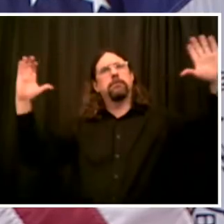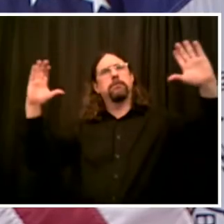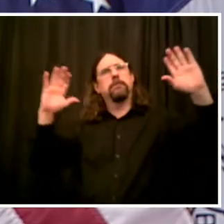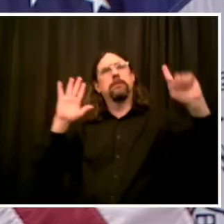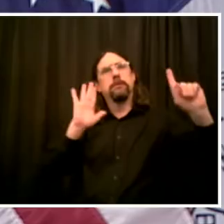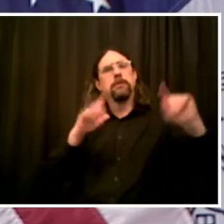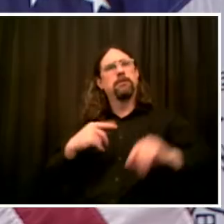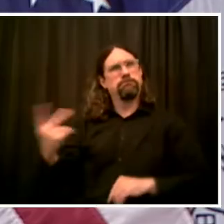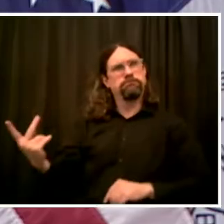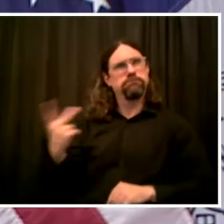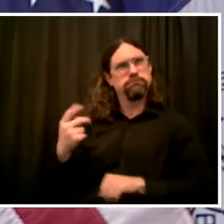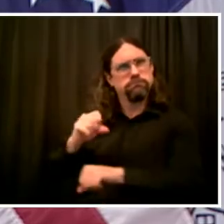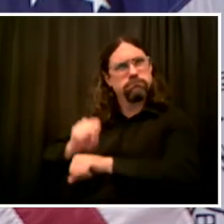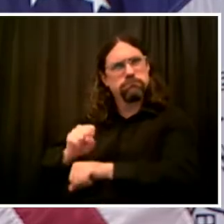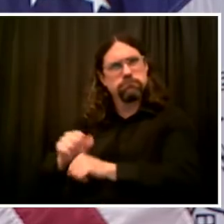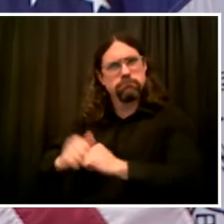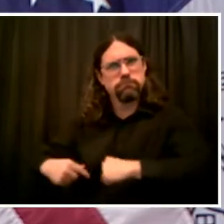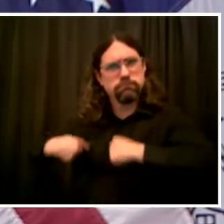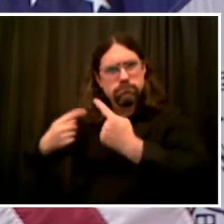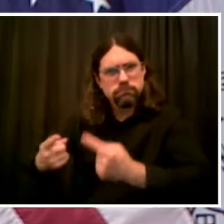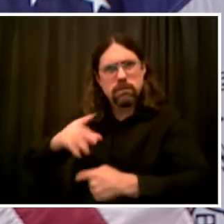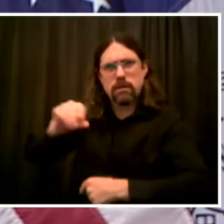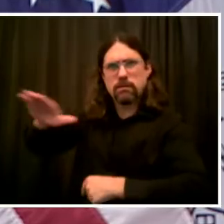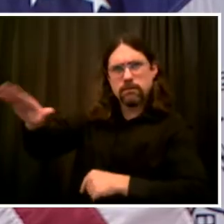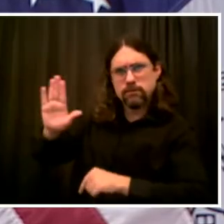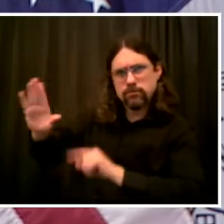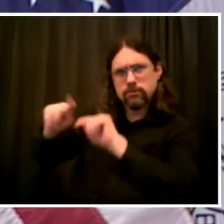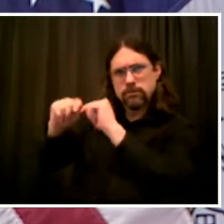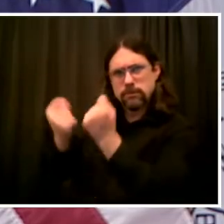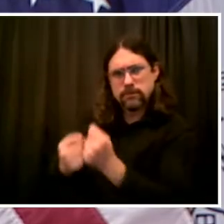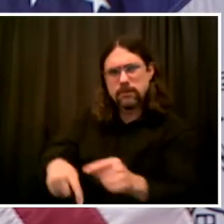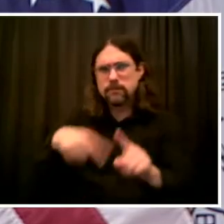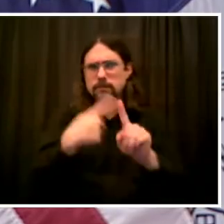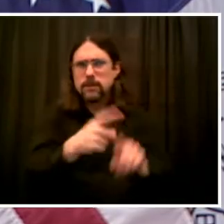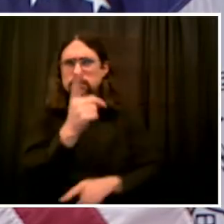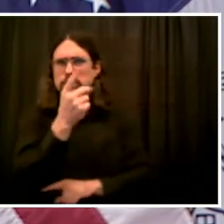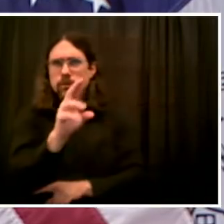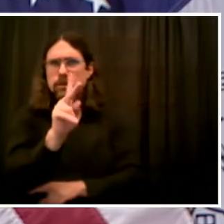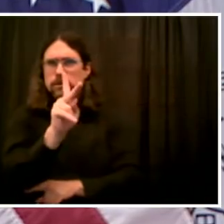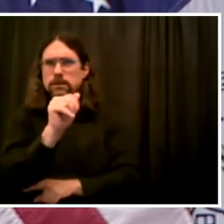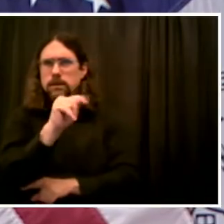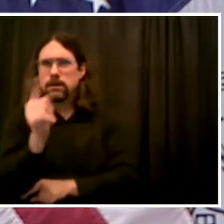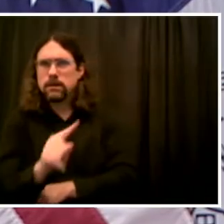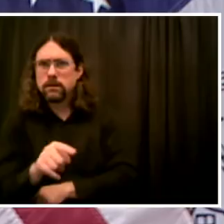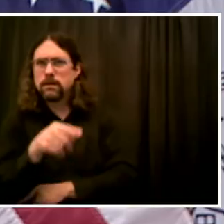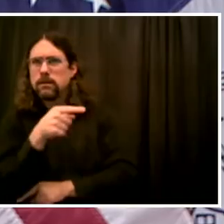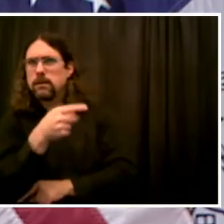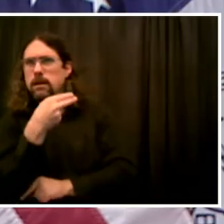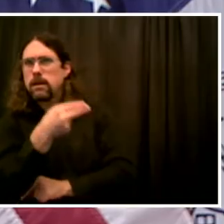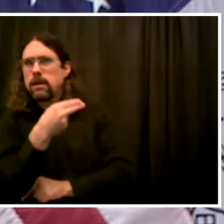THAT I HAVE BEEN WORKING WITH COMMISSIONER BARBEAU AND HER TEA AMT HET HEALTH